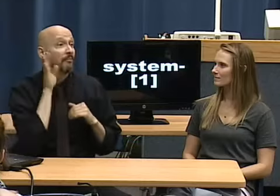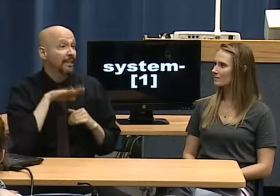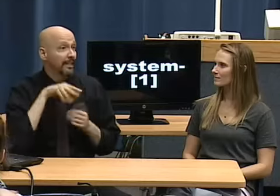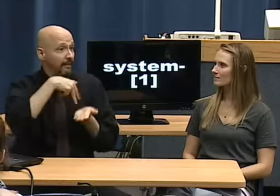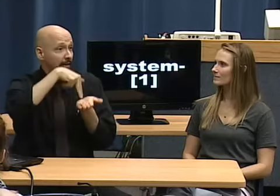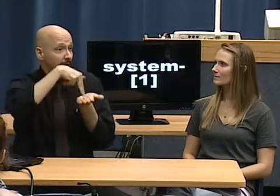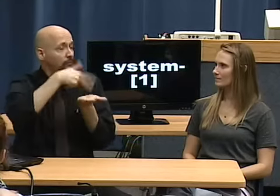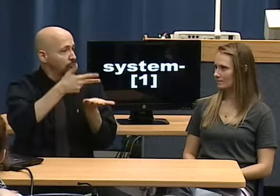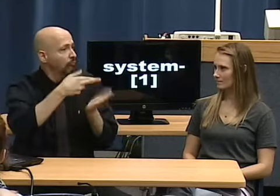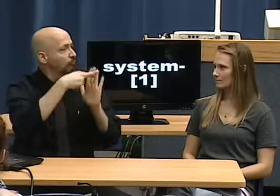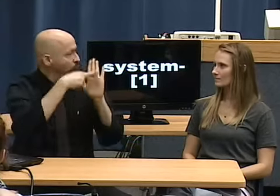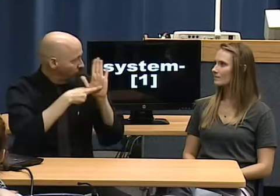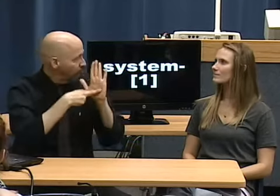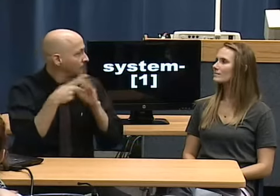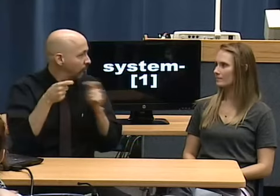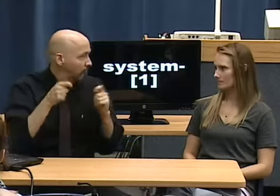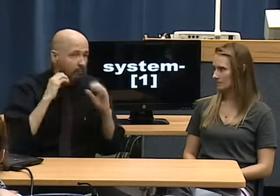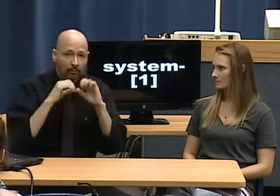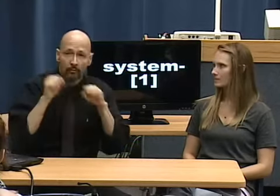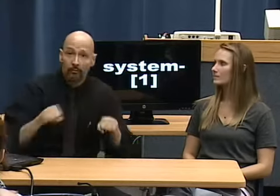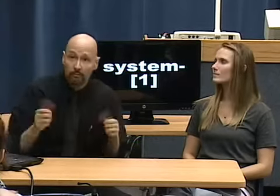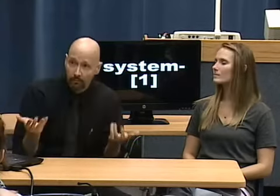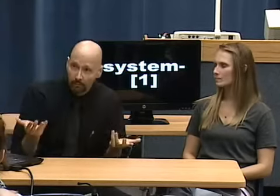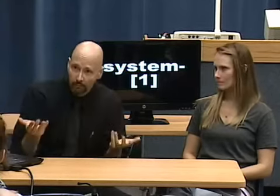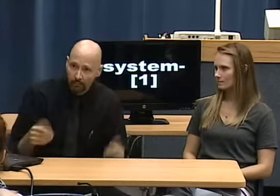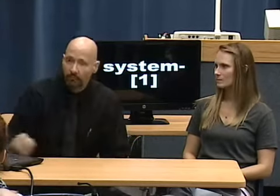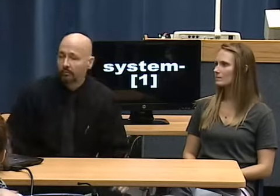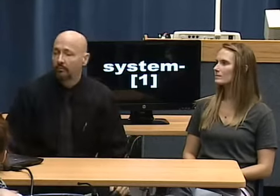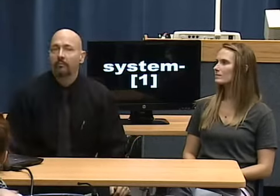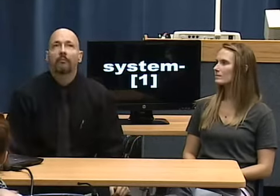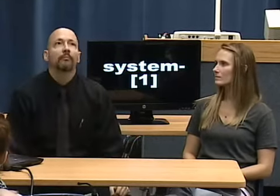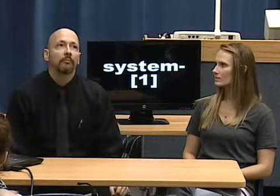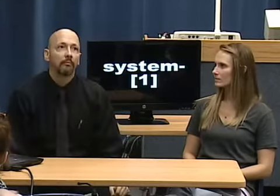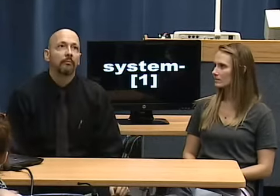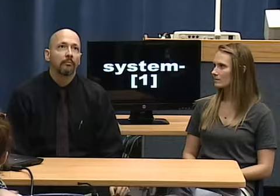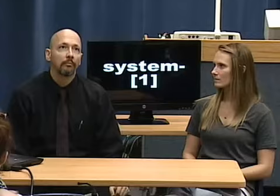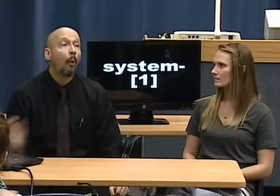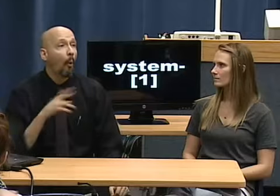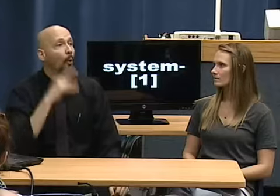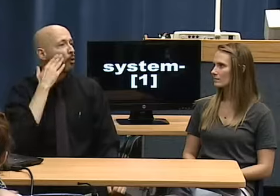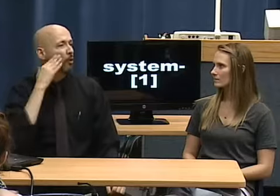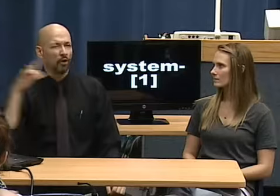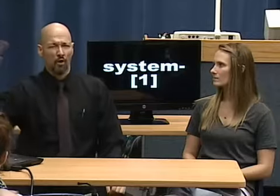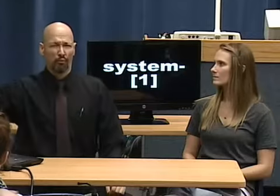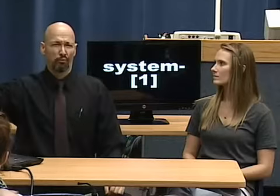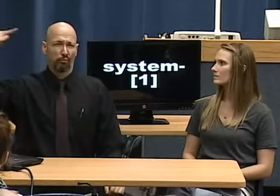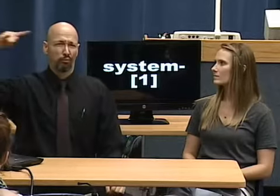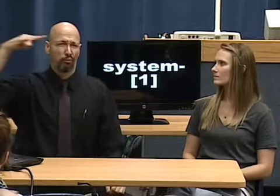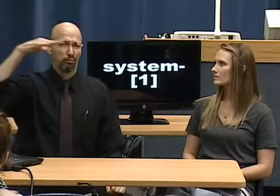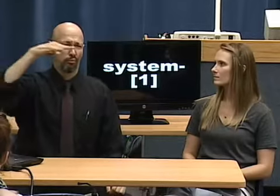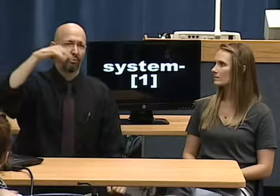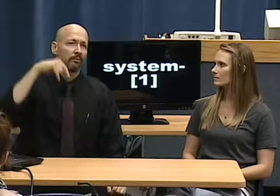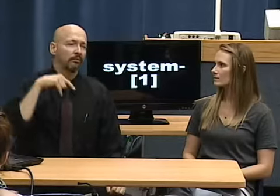That bee's dance is a rule governed communication system. Or you know when a plane comes in